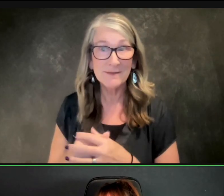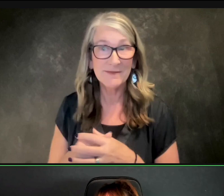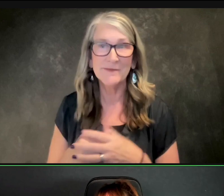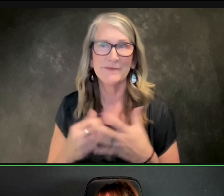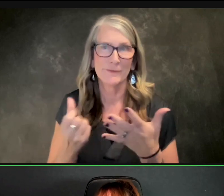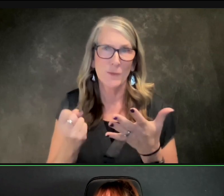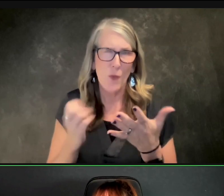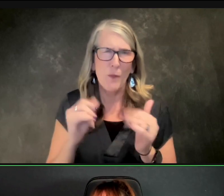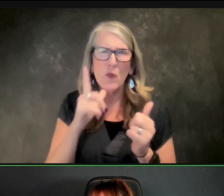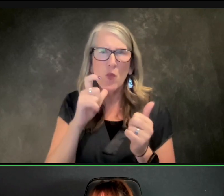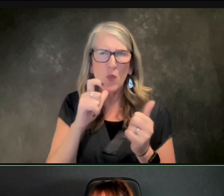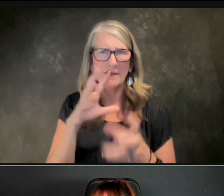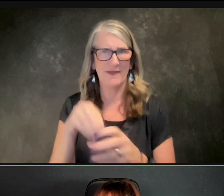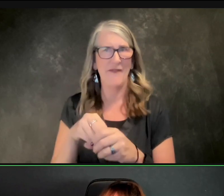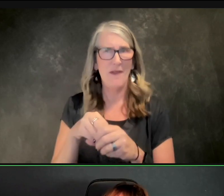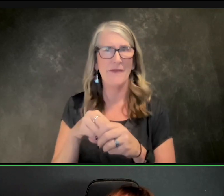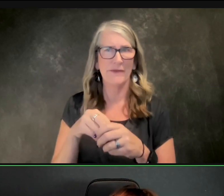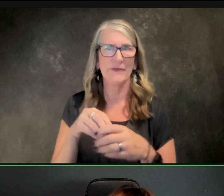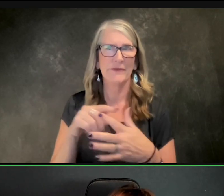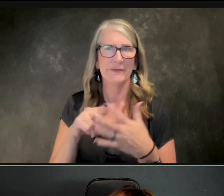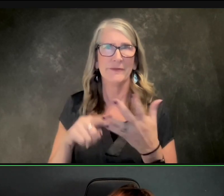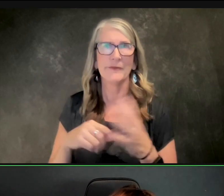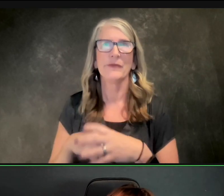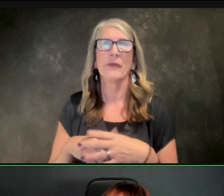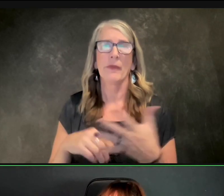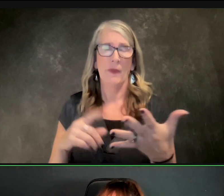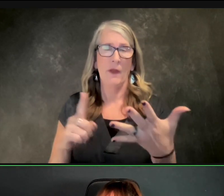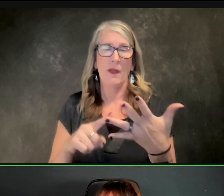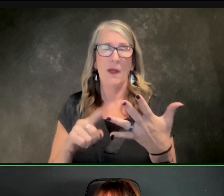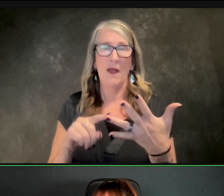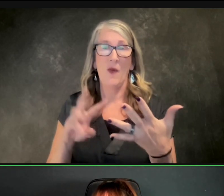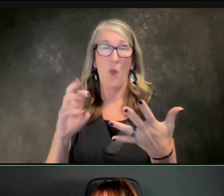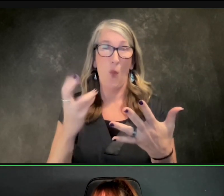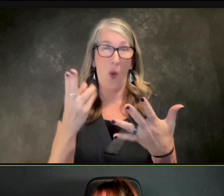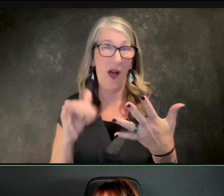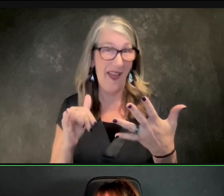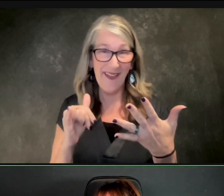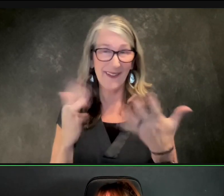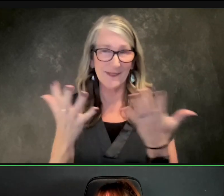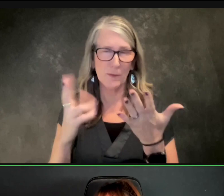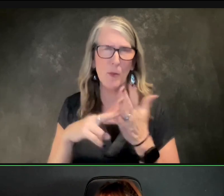Are they going as a group to all do an internship together?